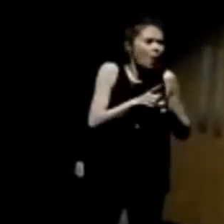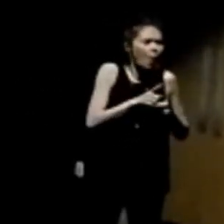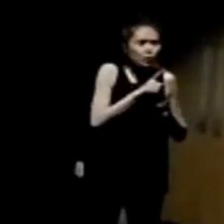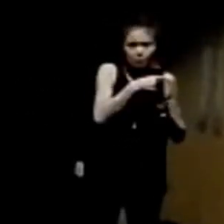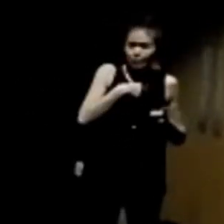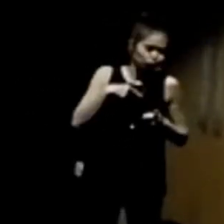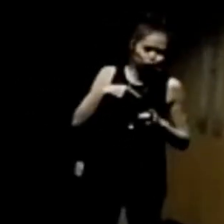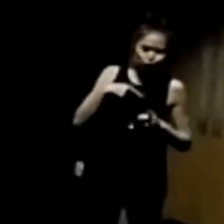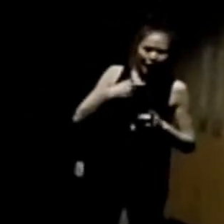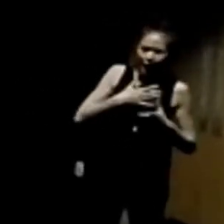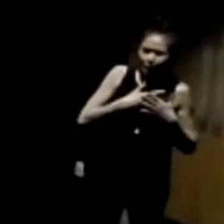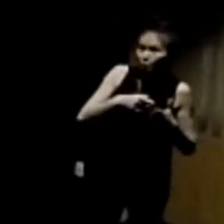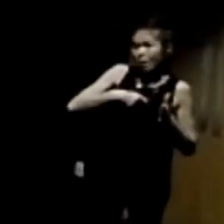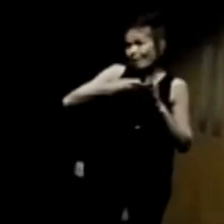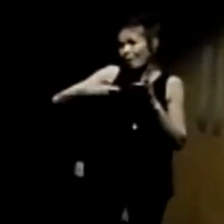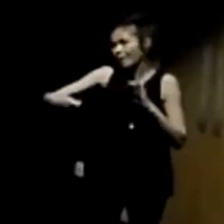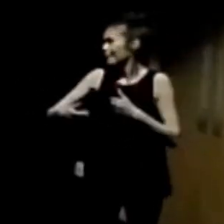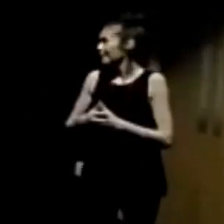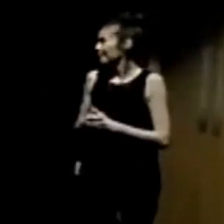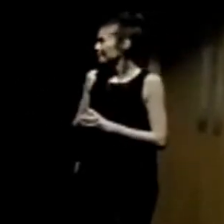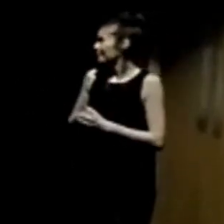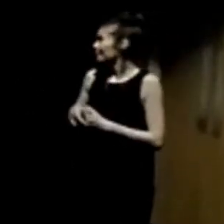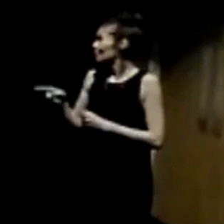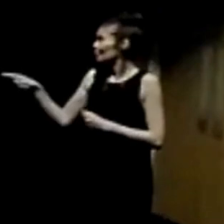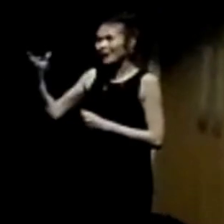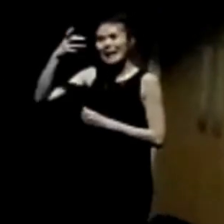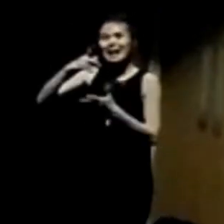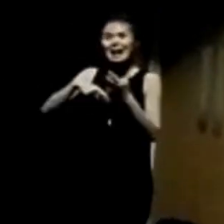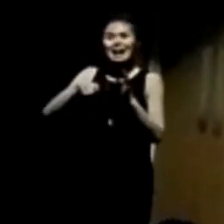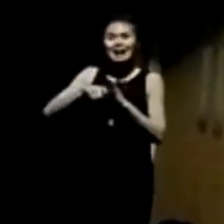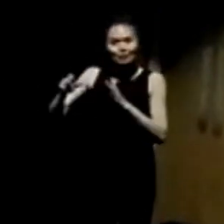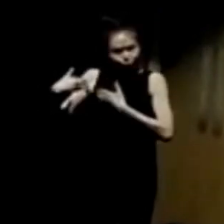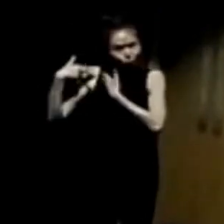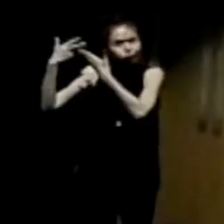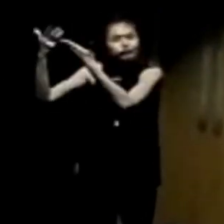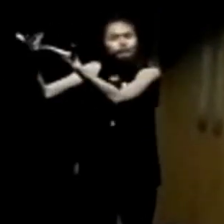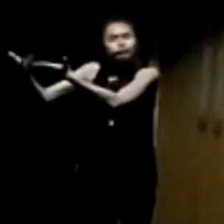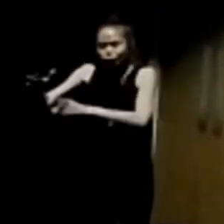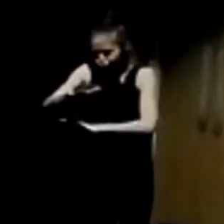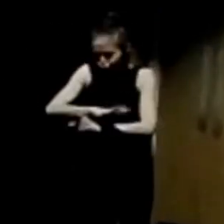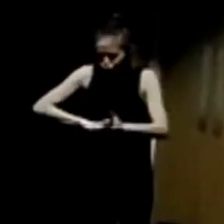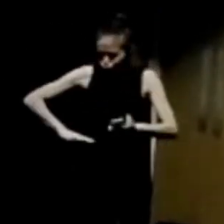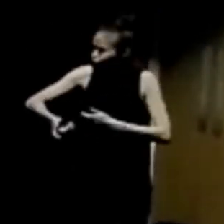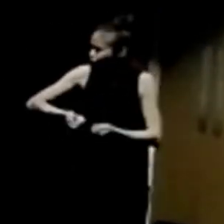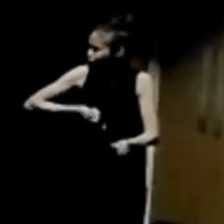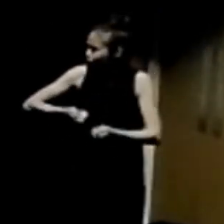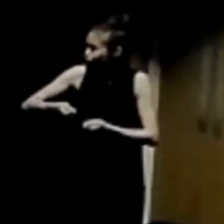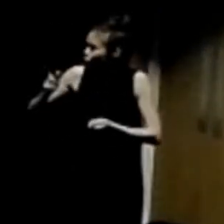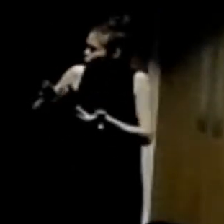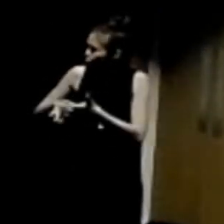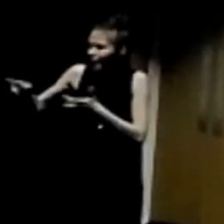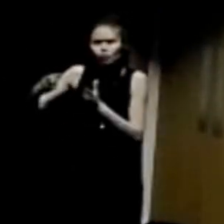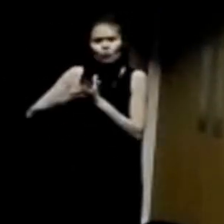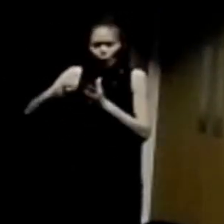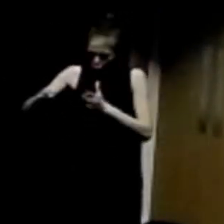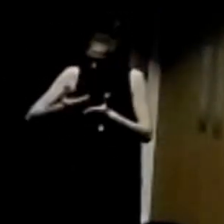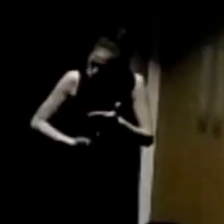LAUGHTER Then he gives her gives her a third to be at thine hereditary ever remain this ample third